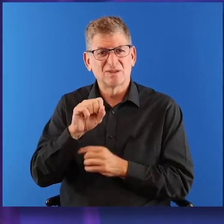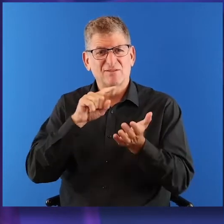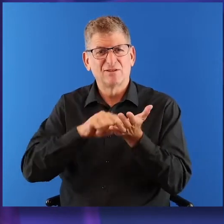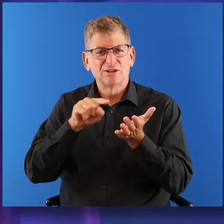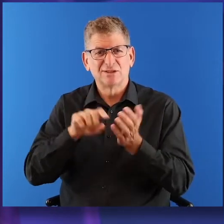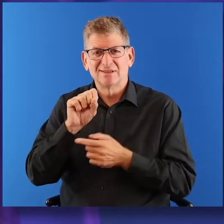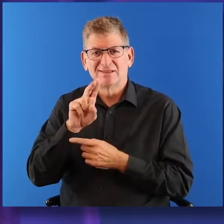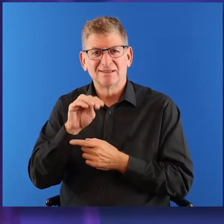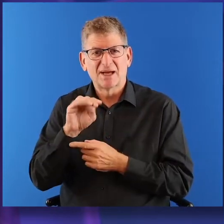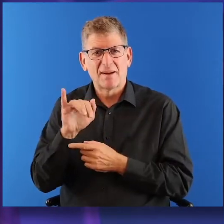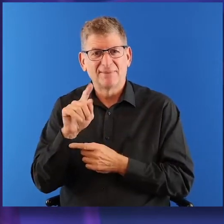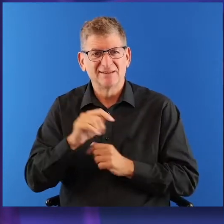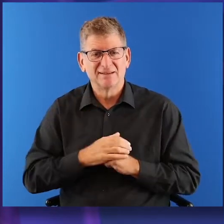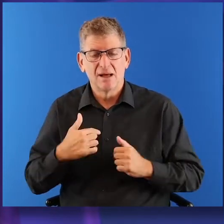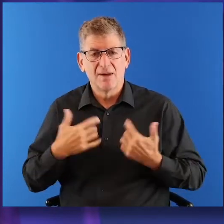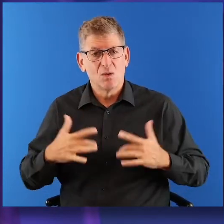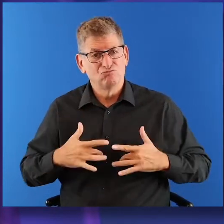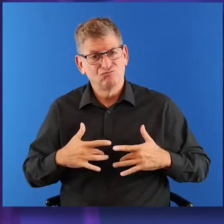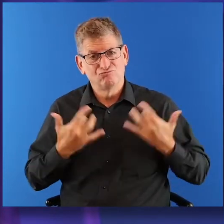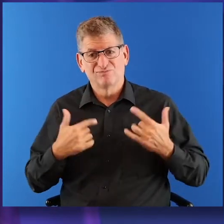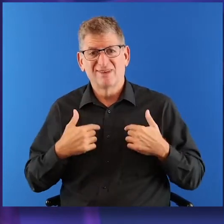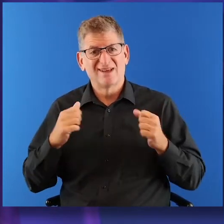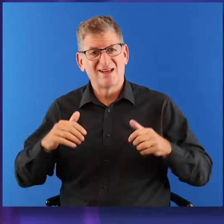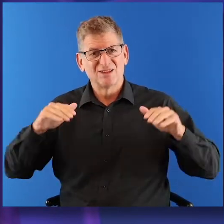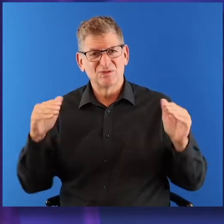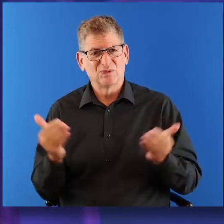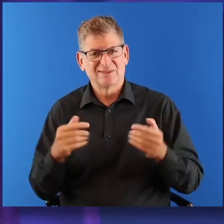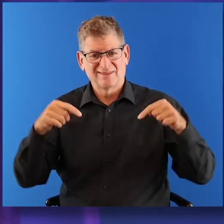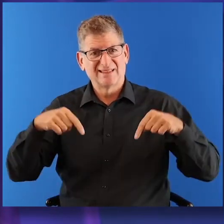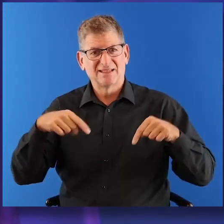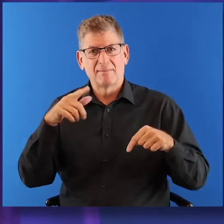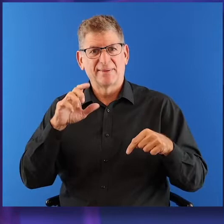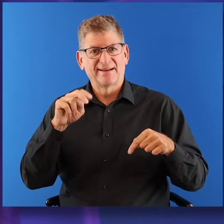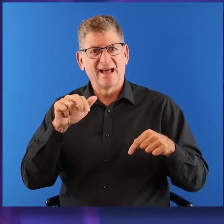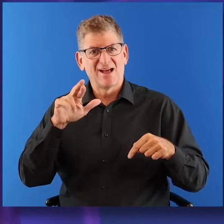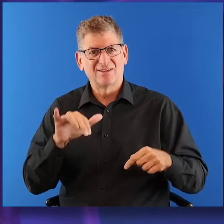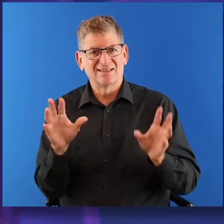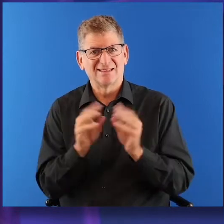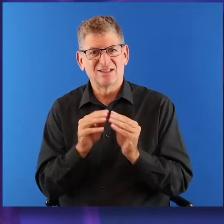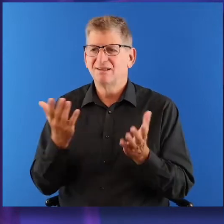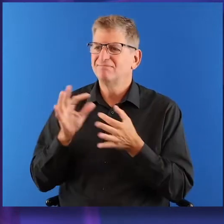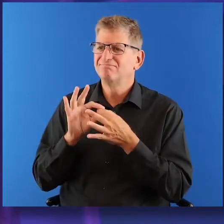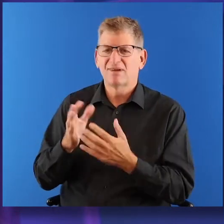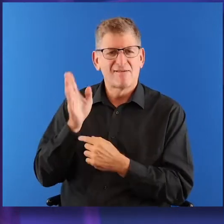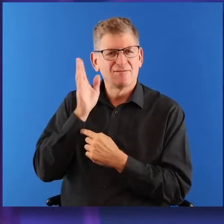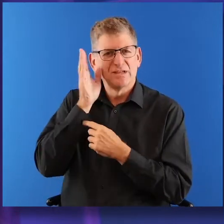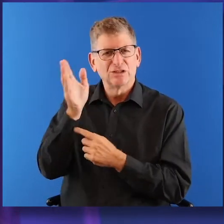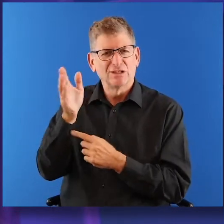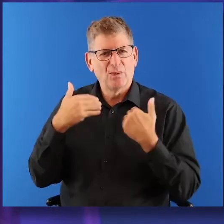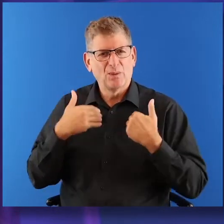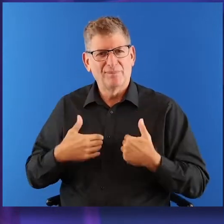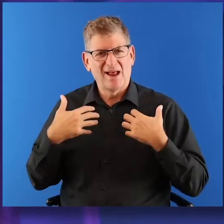this plenary session on the future of human health. I'm Peter Lee. I lead Microsoft Research, including its labs around